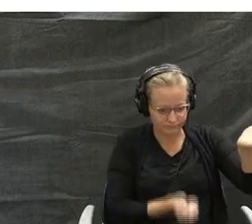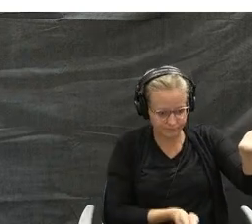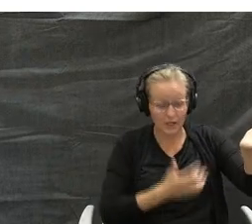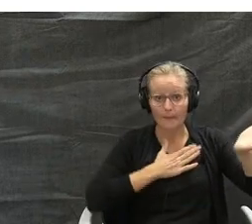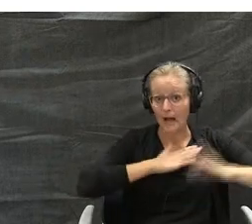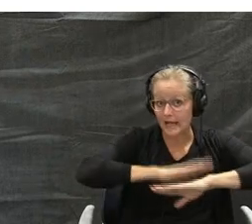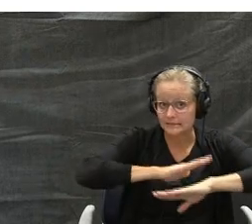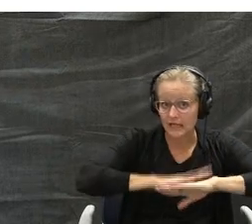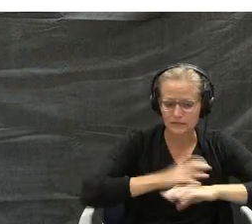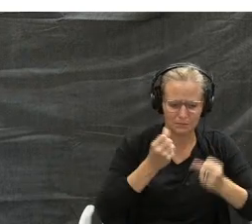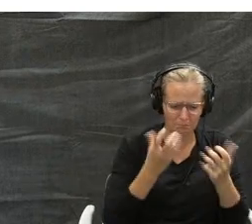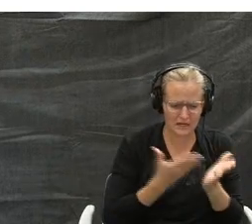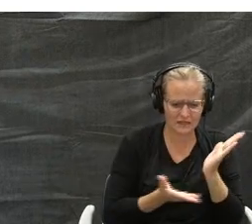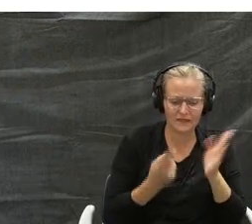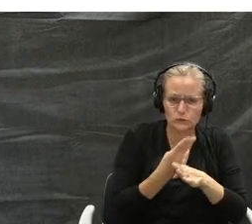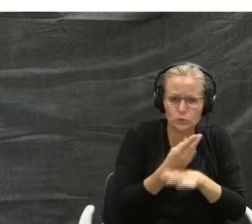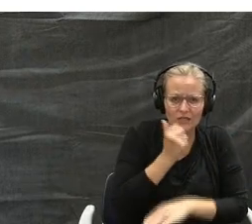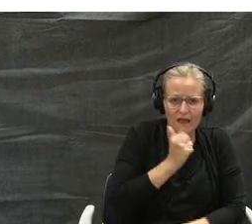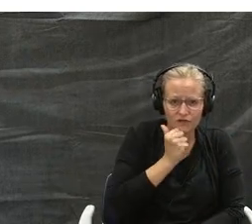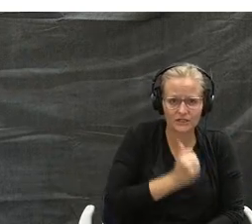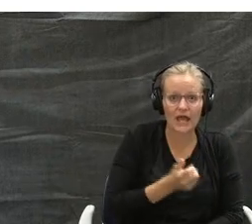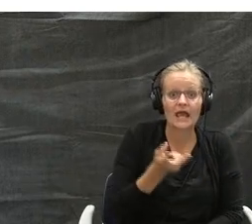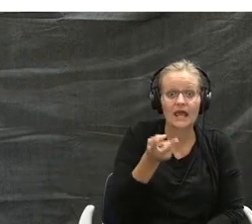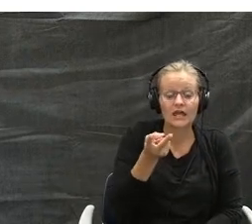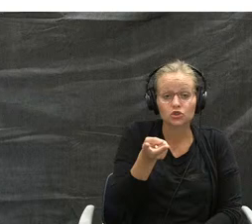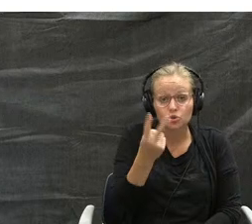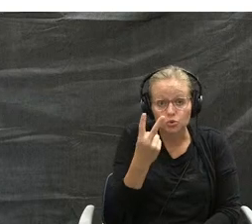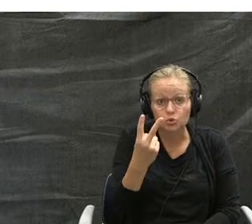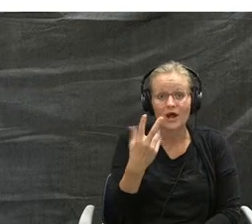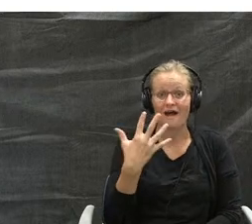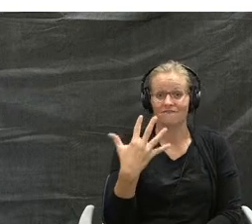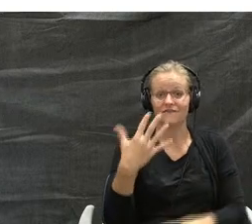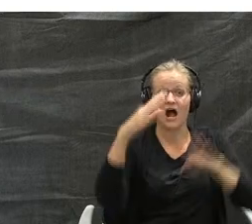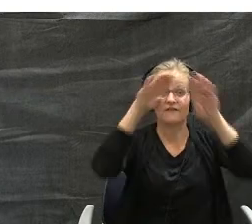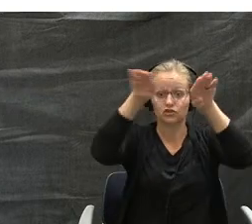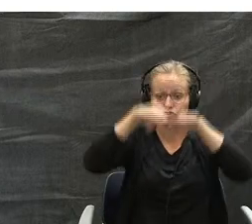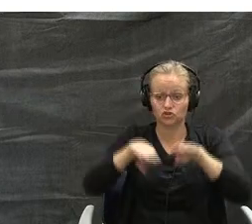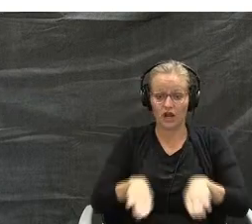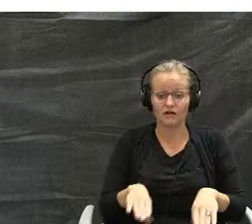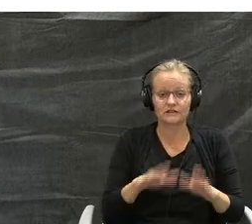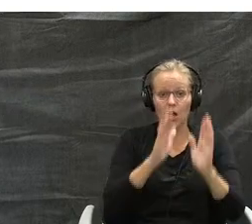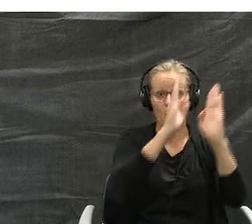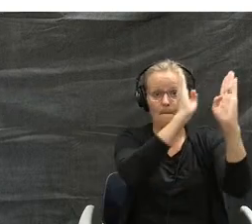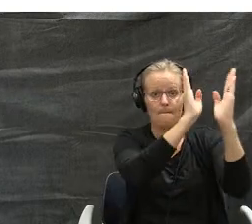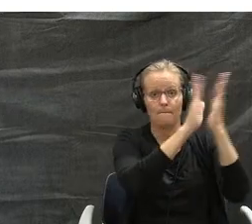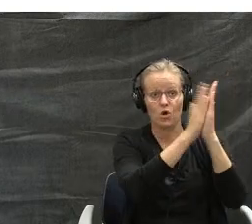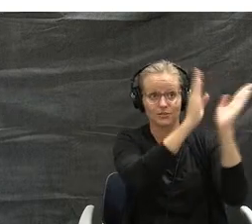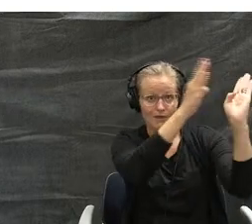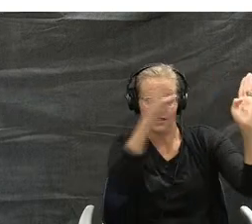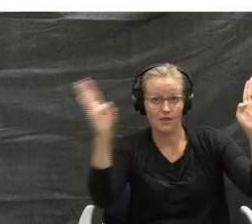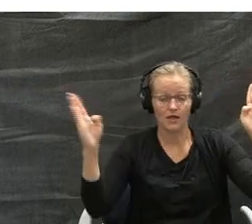have many things in my desk that I use every day, 25 shelf bookshelves that have teaching resources, construction paper,